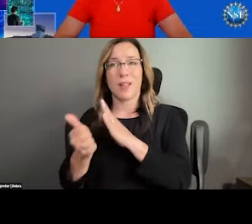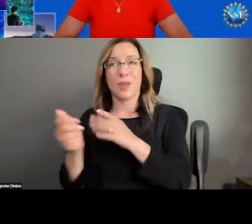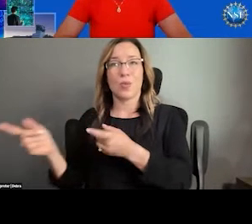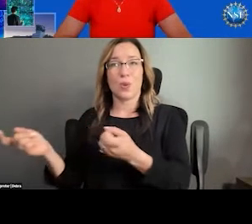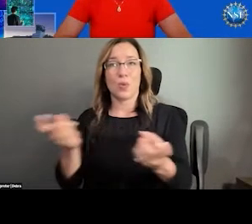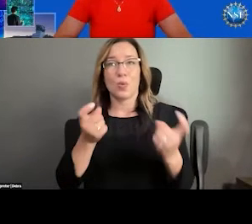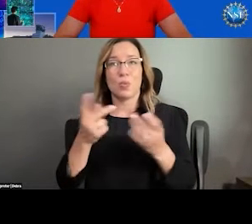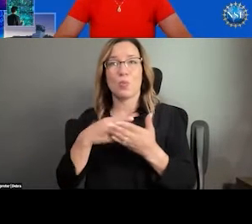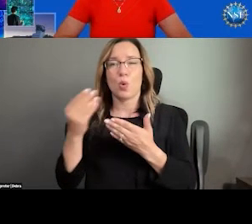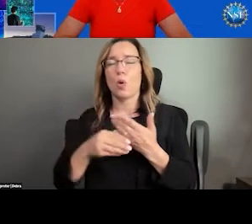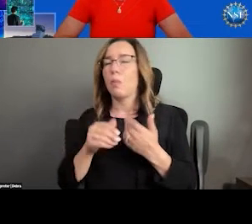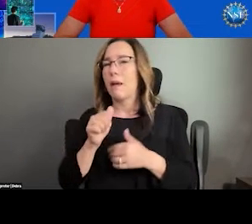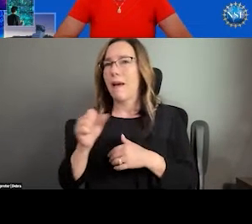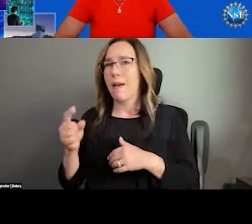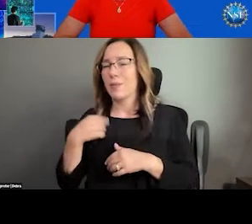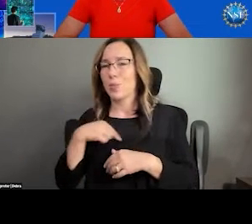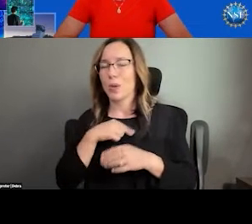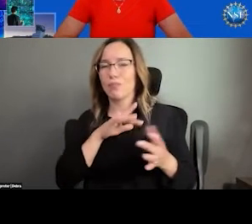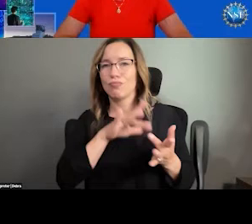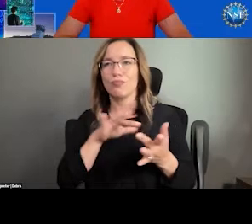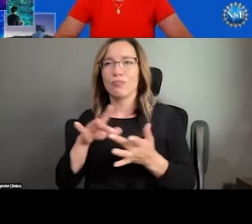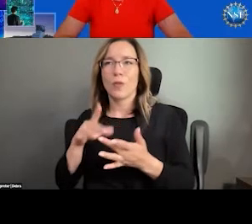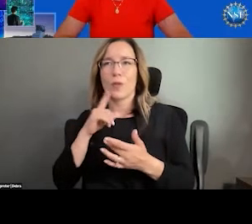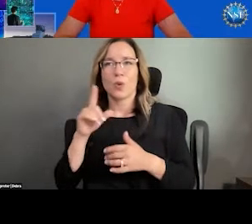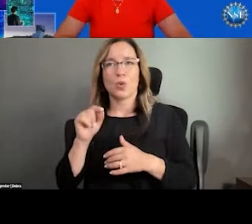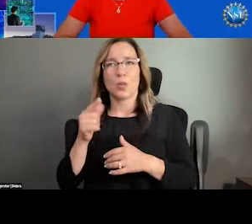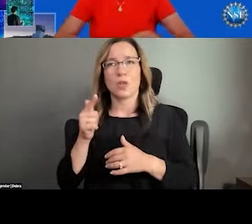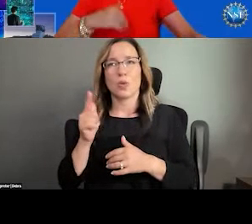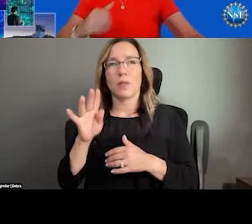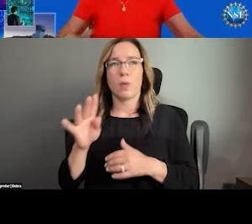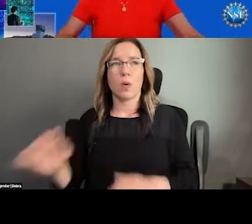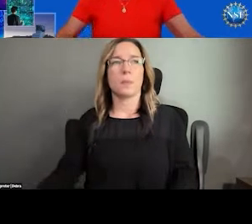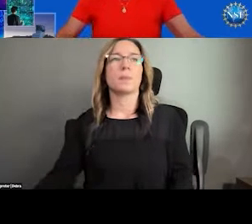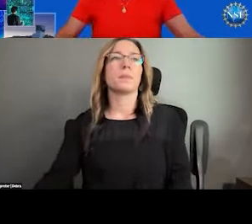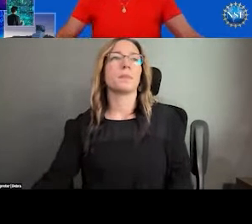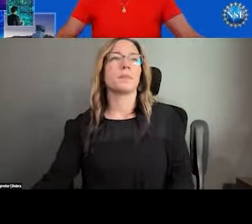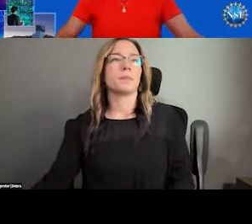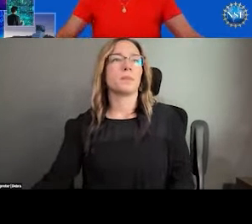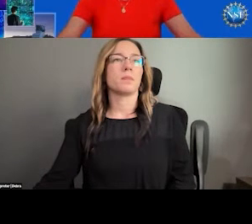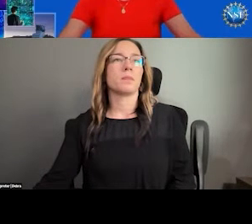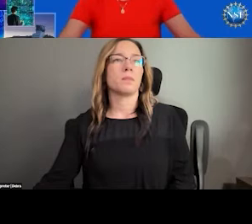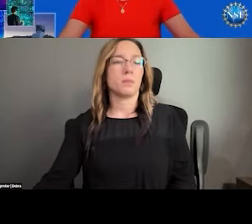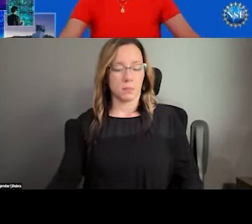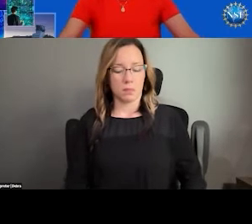our outreach on the 2024 version of the PAPP guide. Next slide, please.